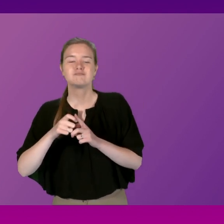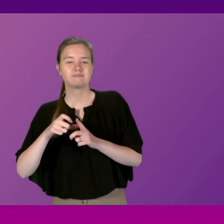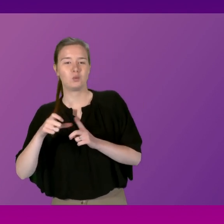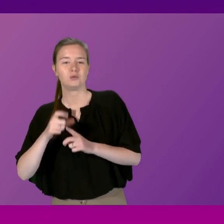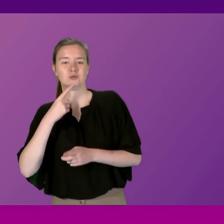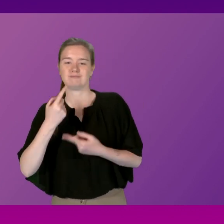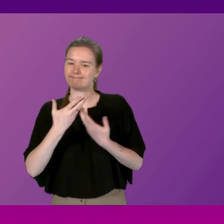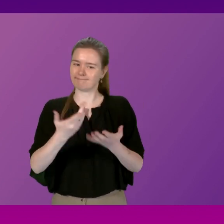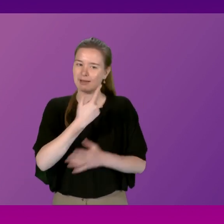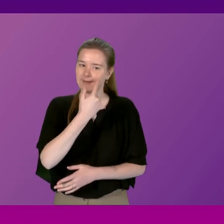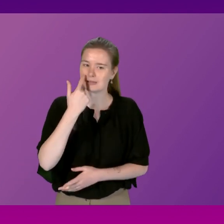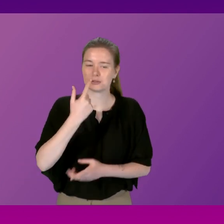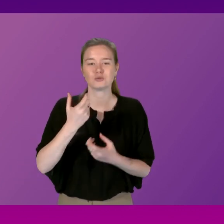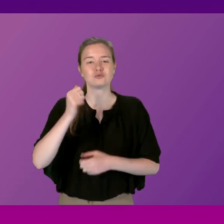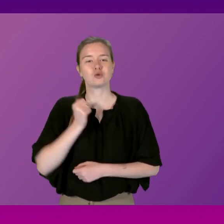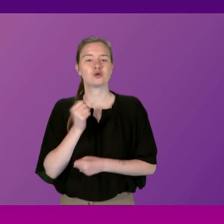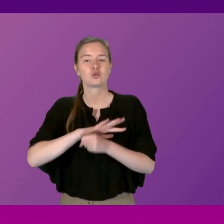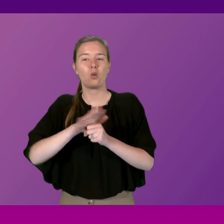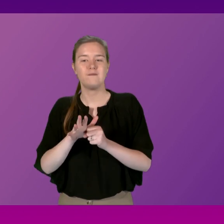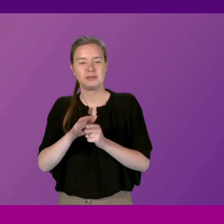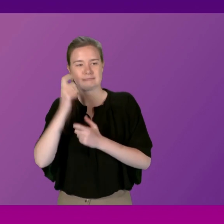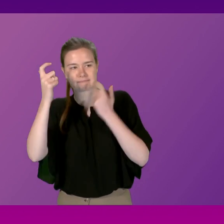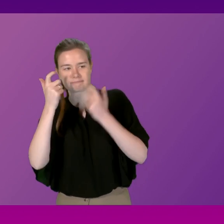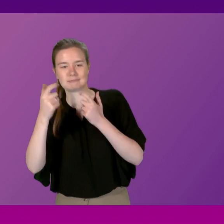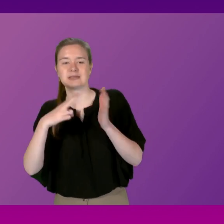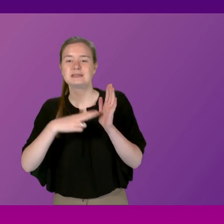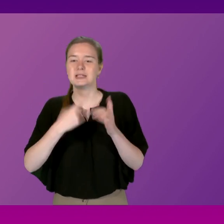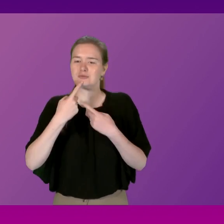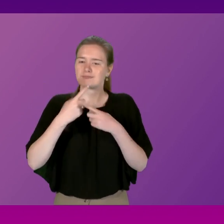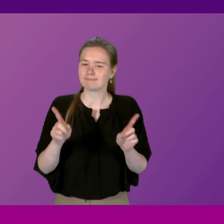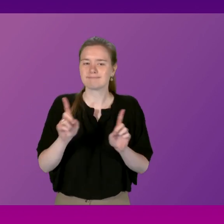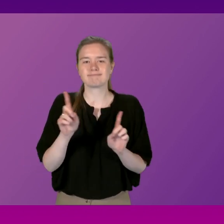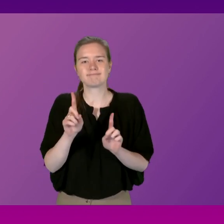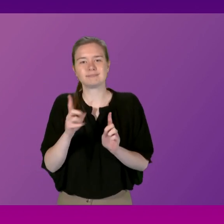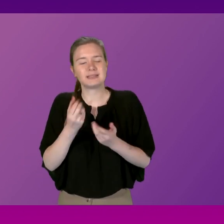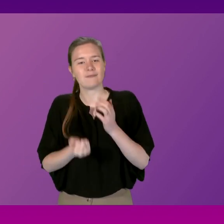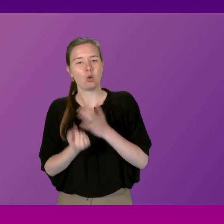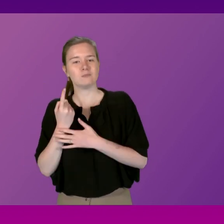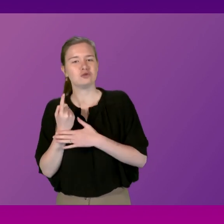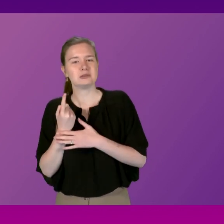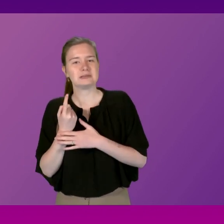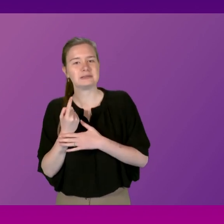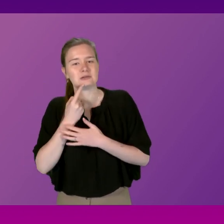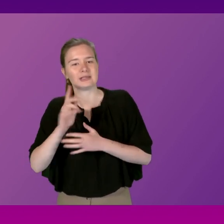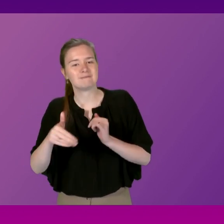month to the Scottish Covid inquiry. Natasha told the inquiry that she did not have a chance to say a final goodbye to her